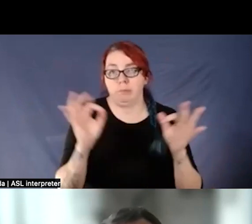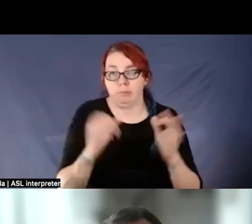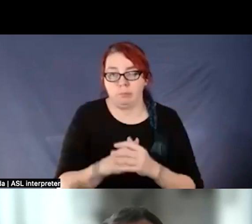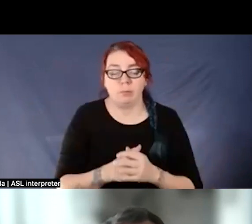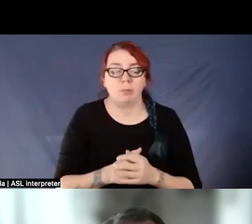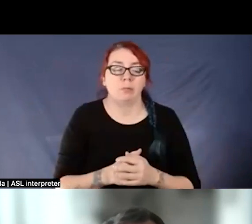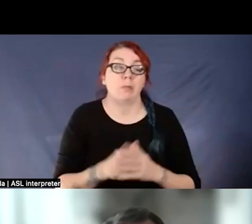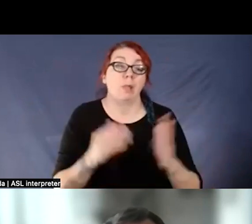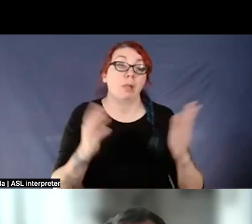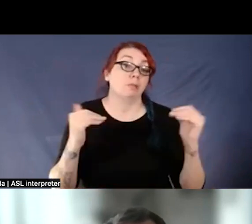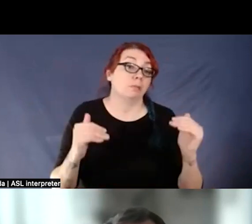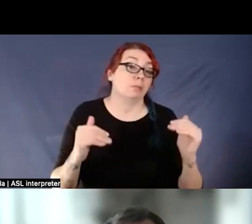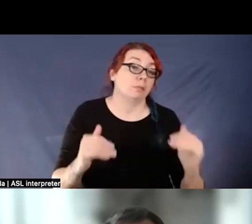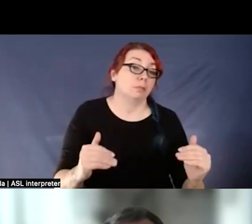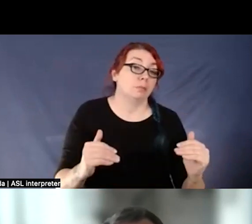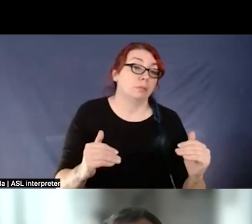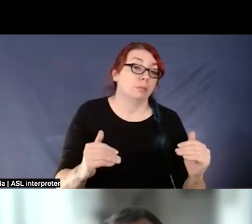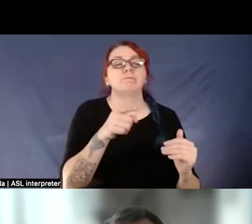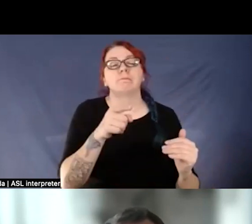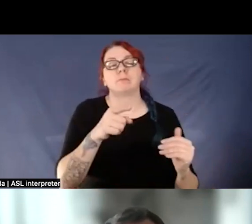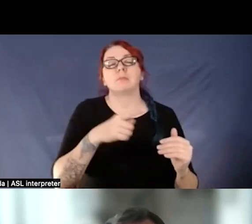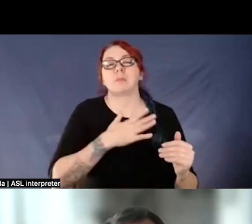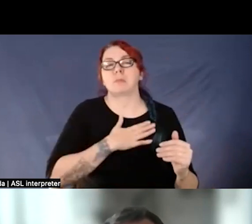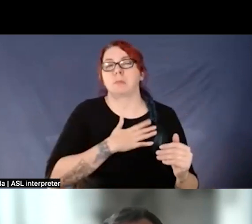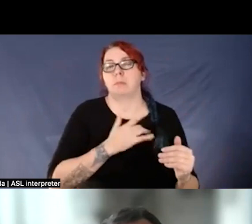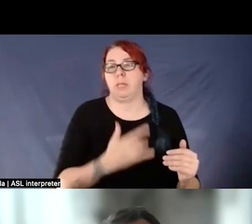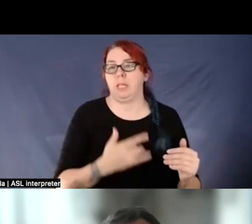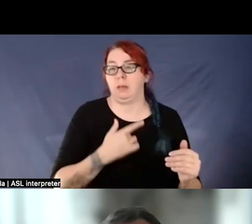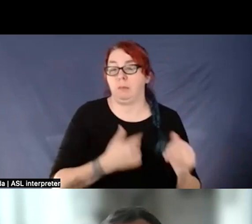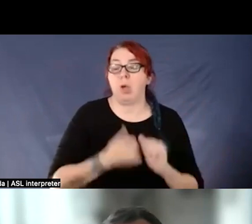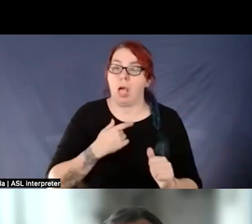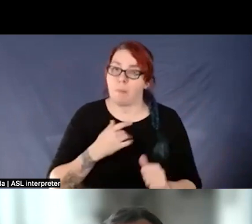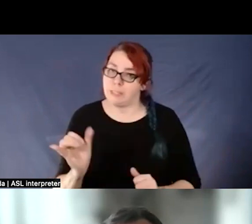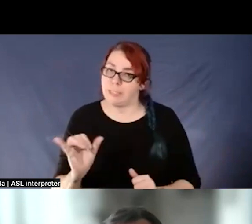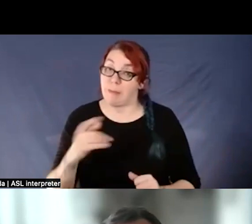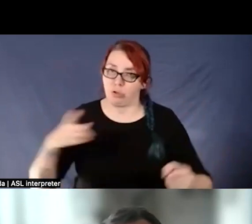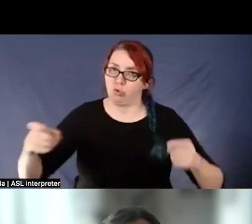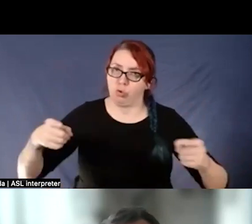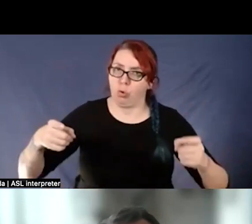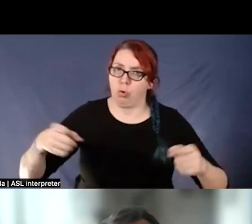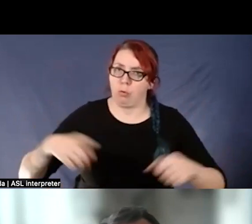probably comes from also being a control freak production person in digital asset management,